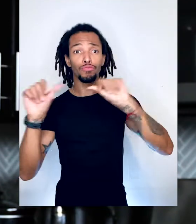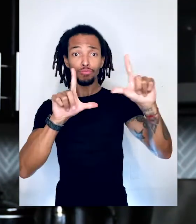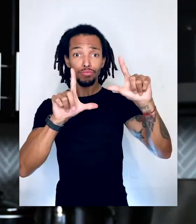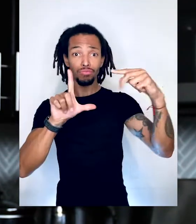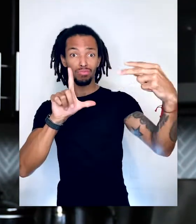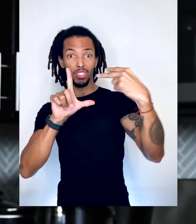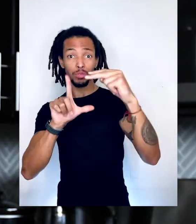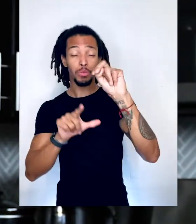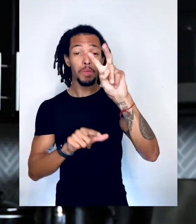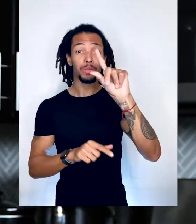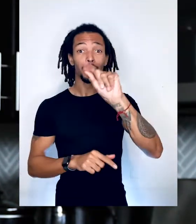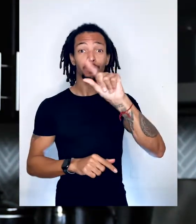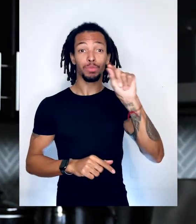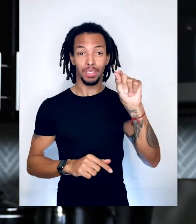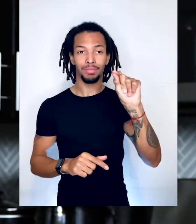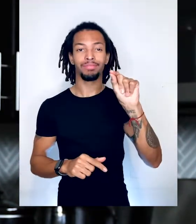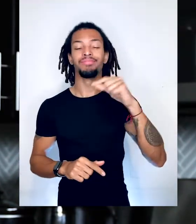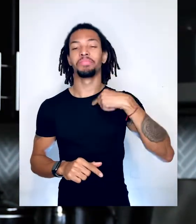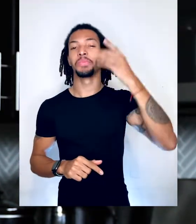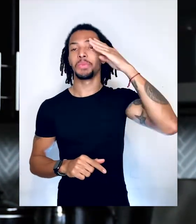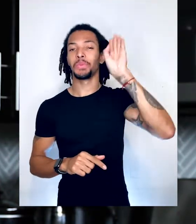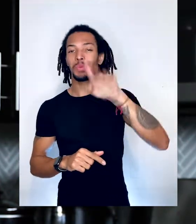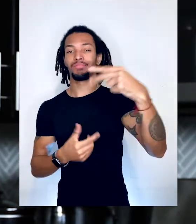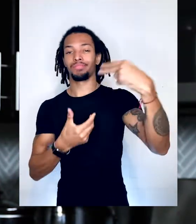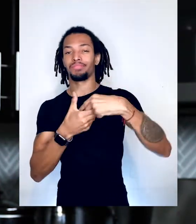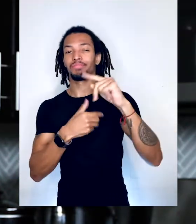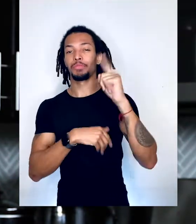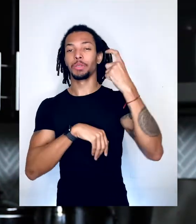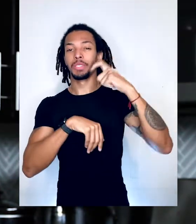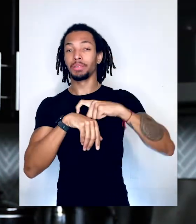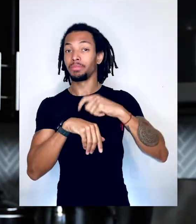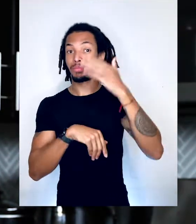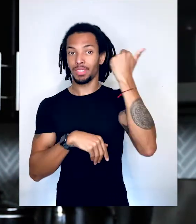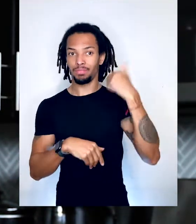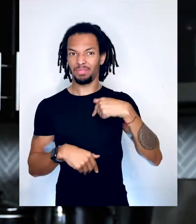watching this video in November of 2020, then I know you're joining me for the first time because